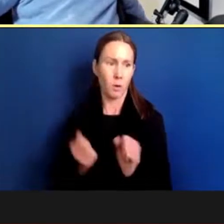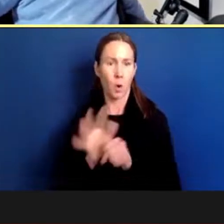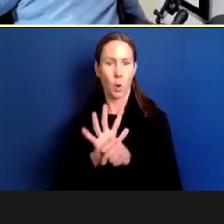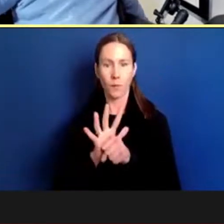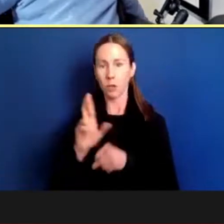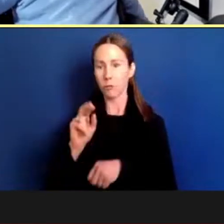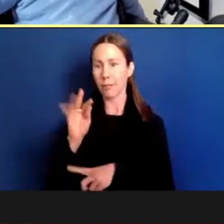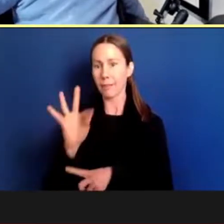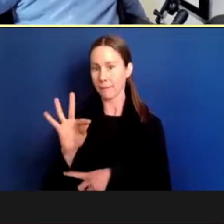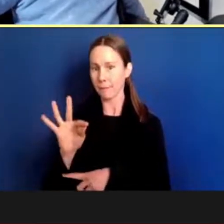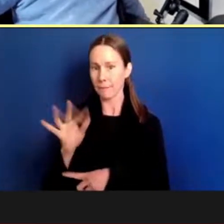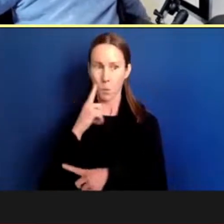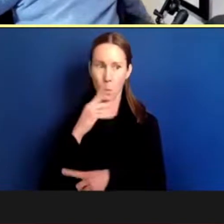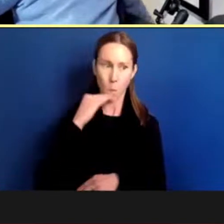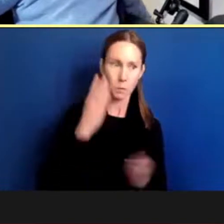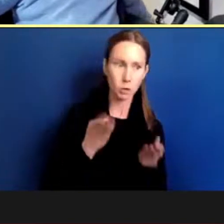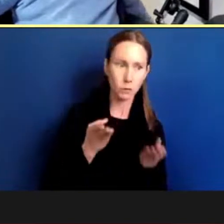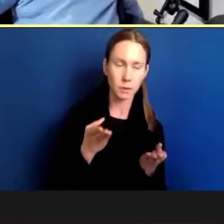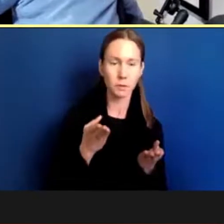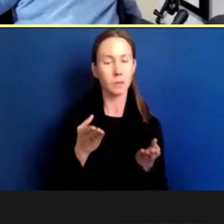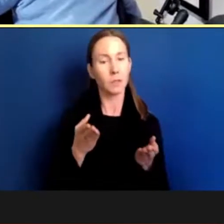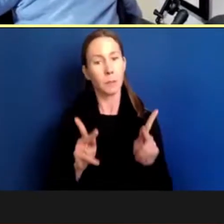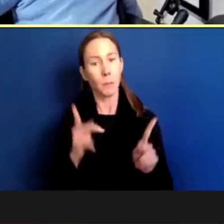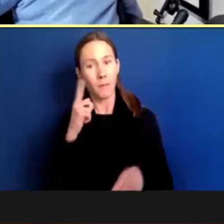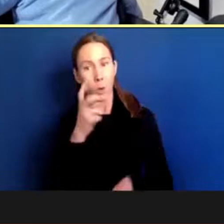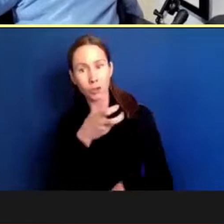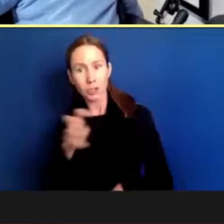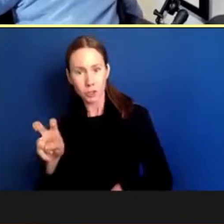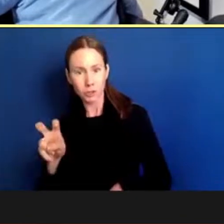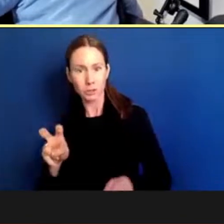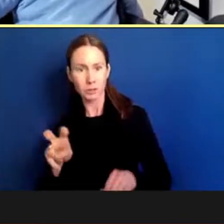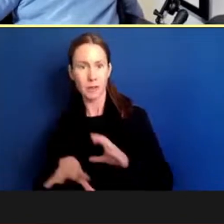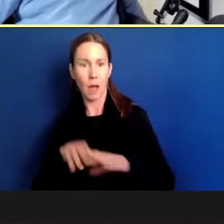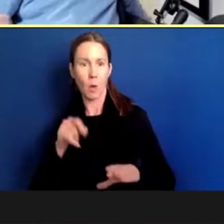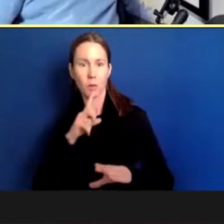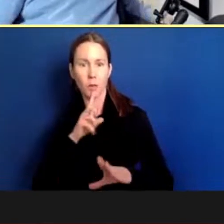Funding to assist people with transition out of congregate living settings. Funding to